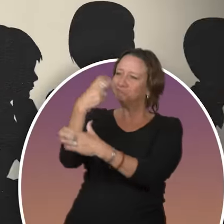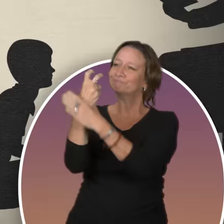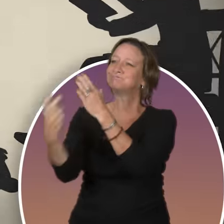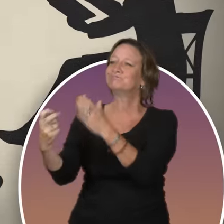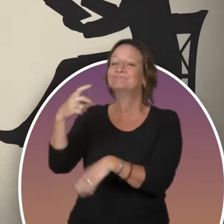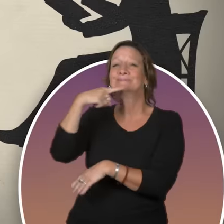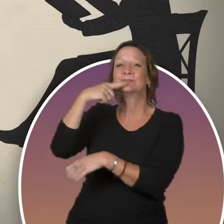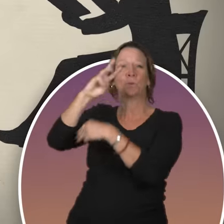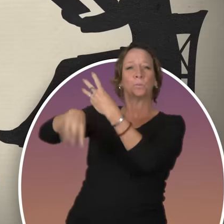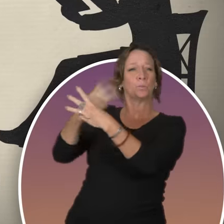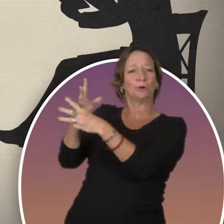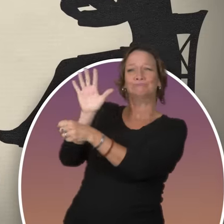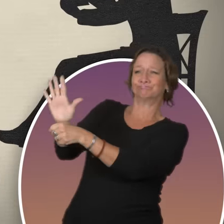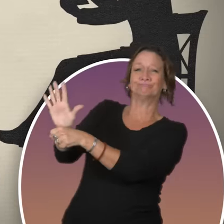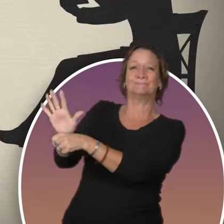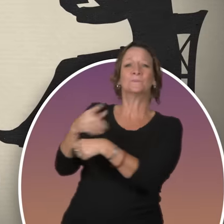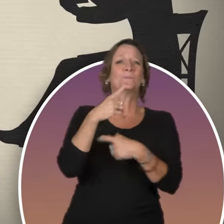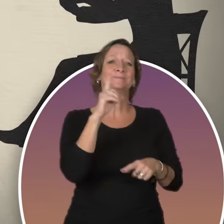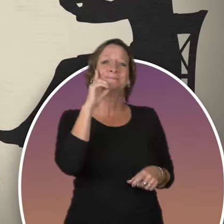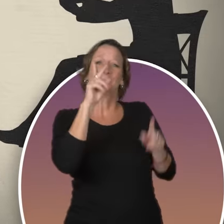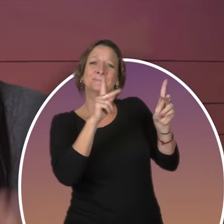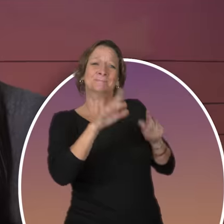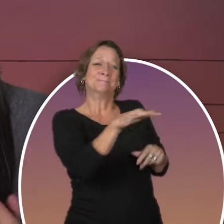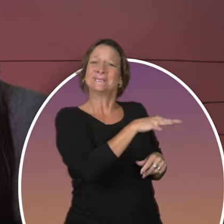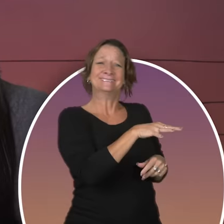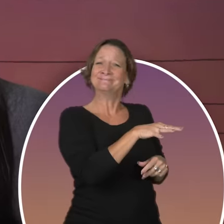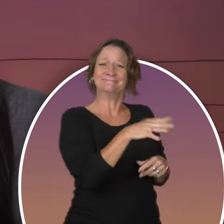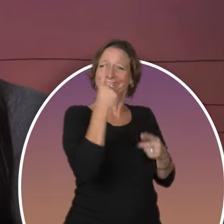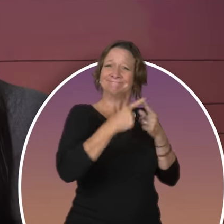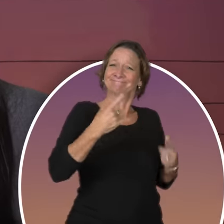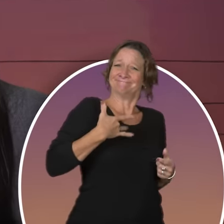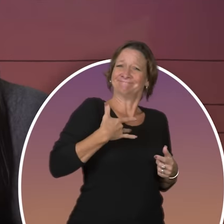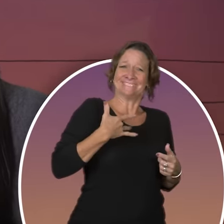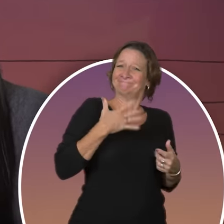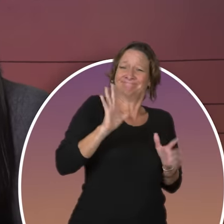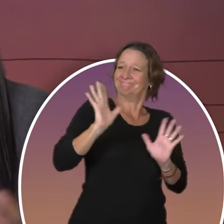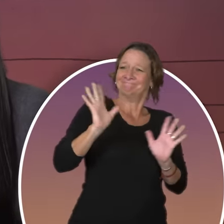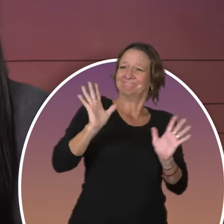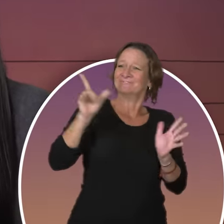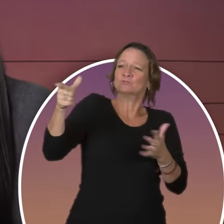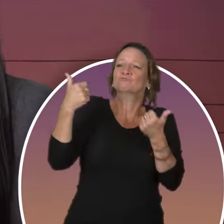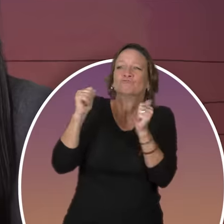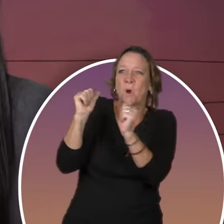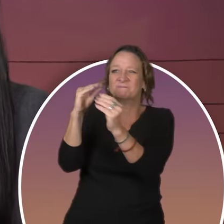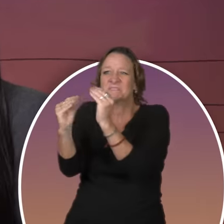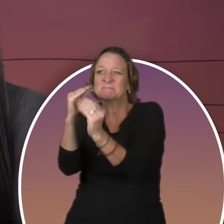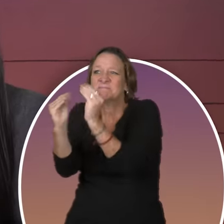to participate fully in the mainstream hearing world. But many Deaf advocates say that this process is trying to fix something that just isn't broken.